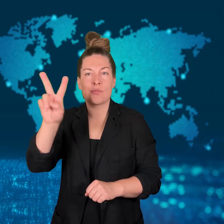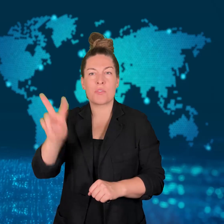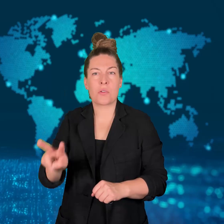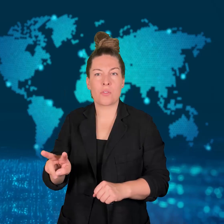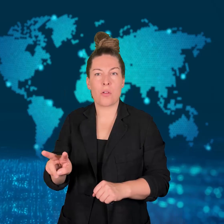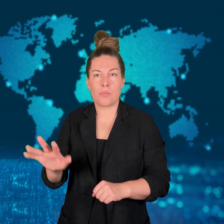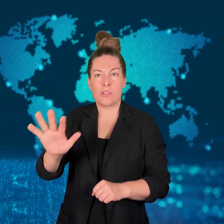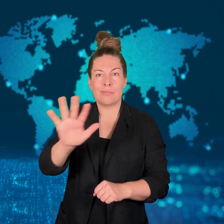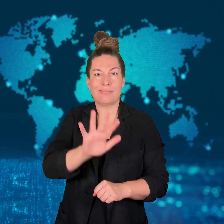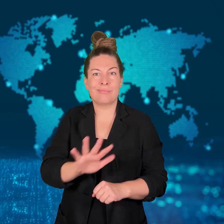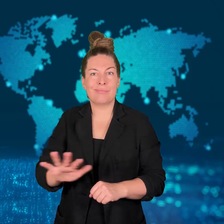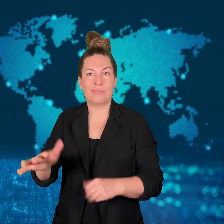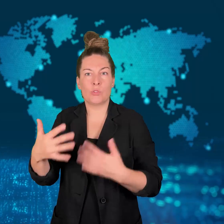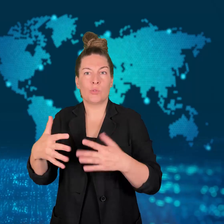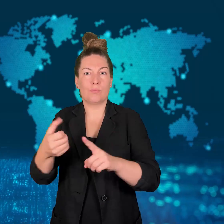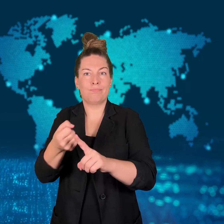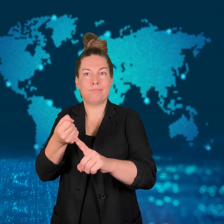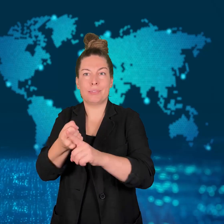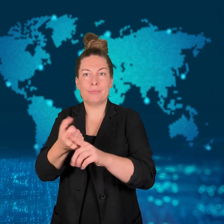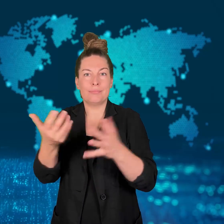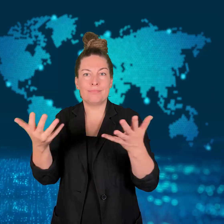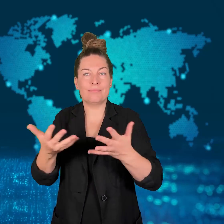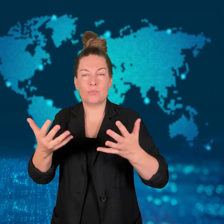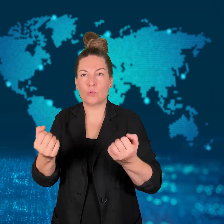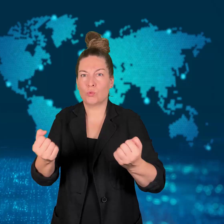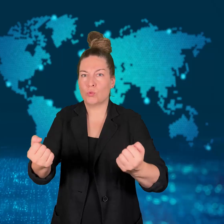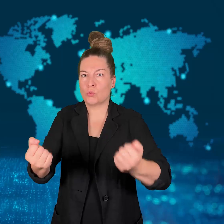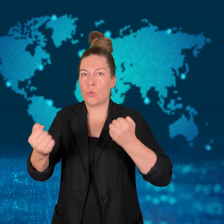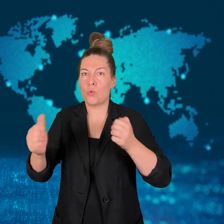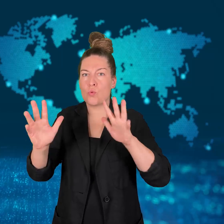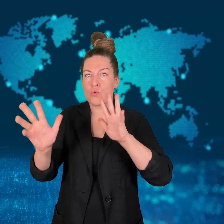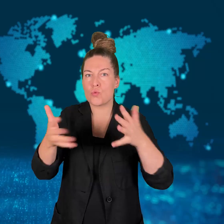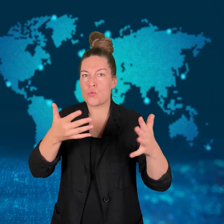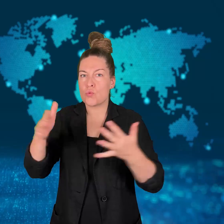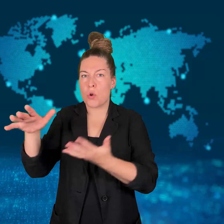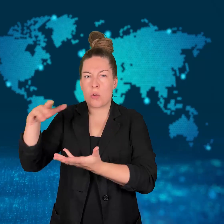including China, the Philippines, Taiwan, and Vietnam.